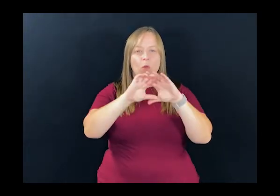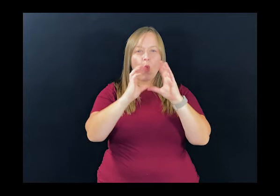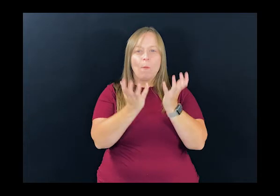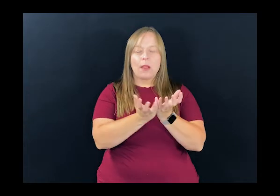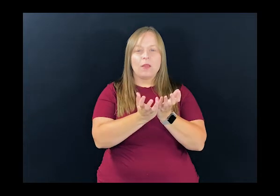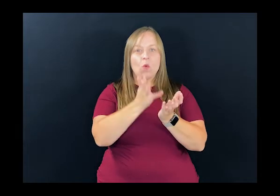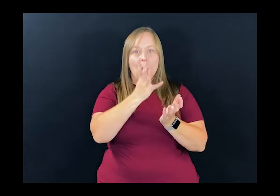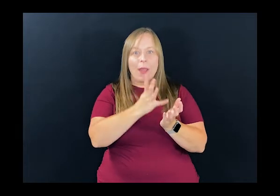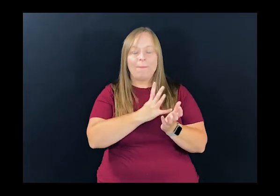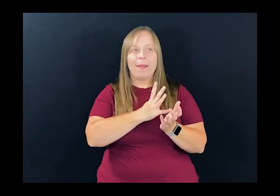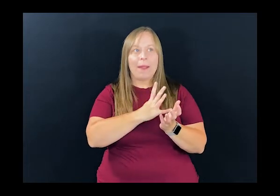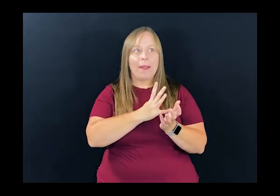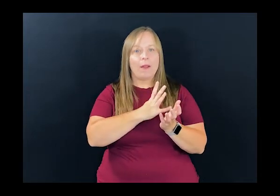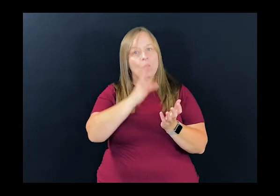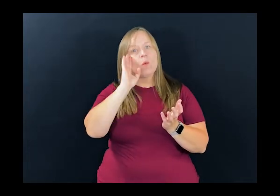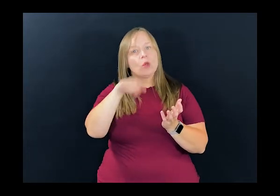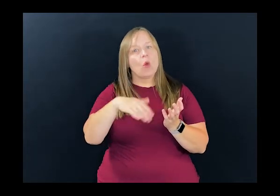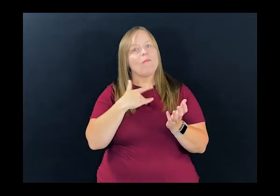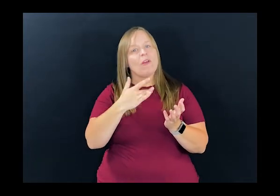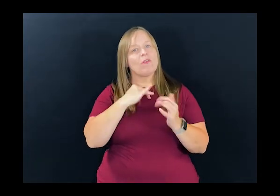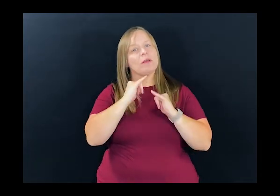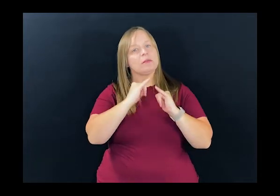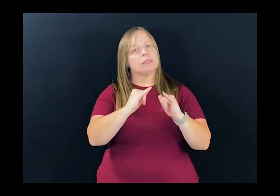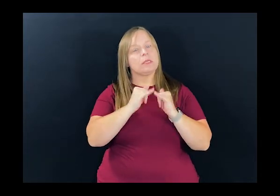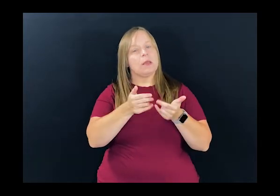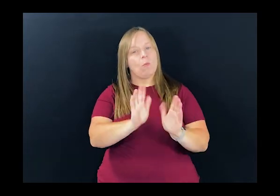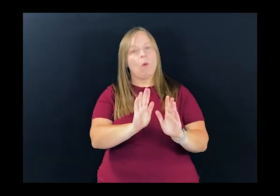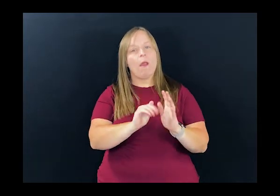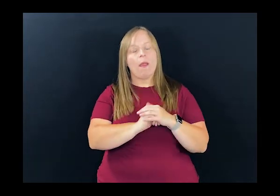because women, we know we feel the same way.